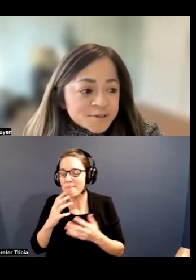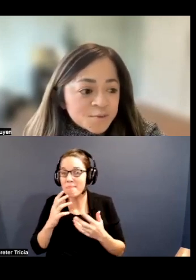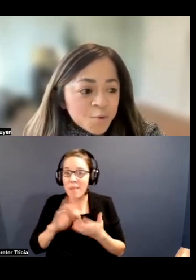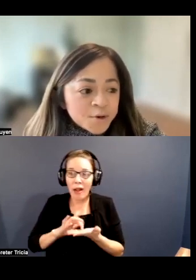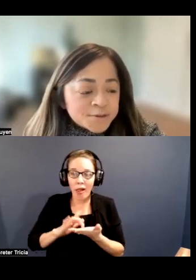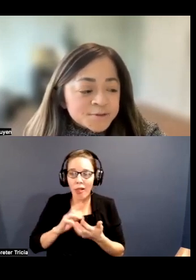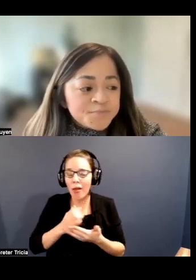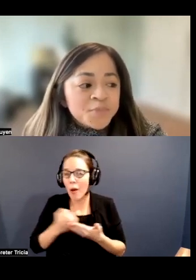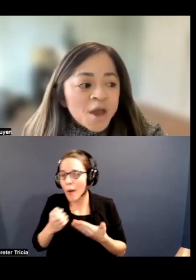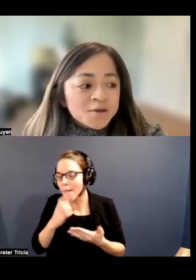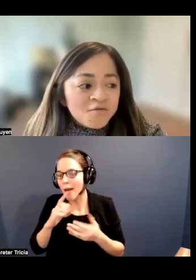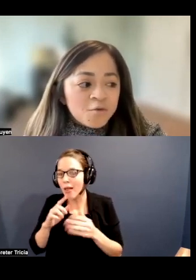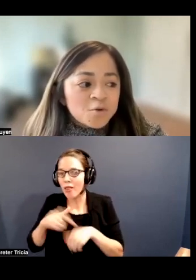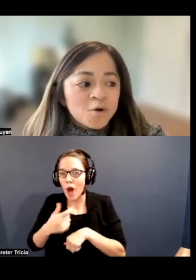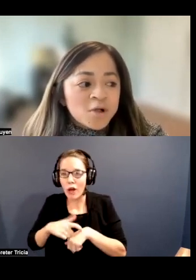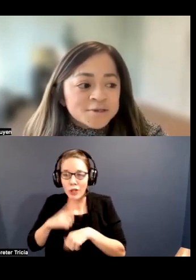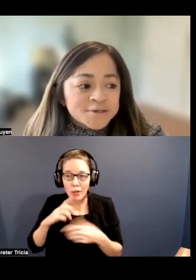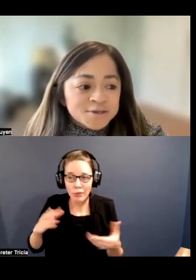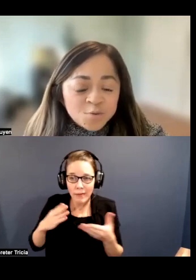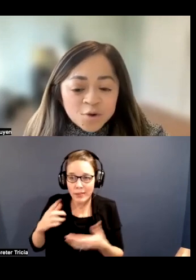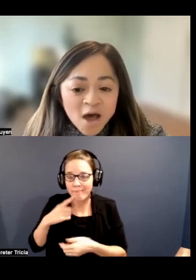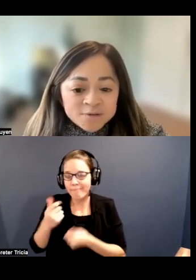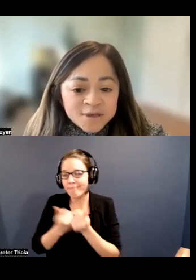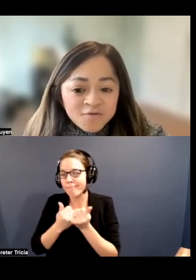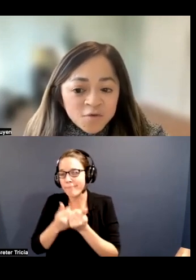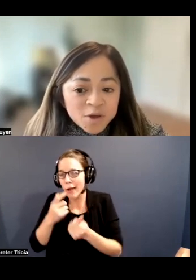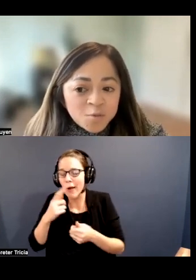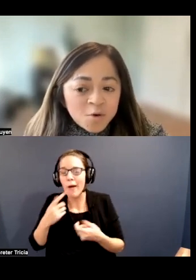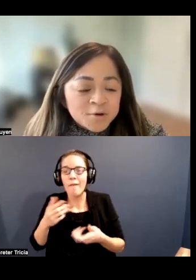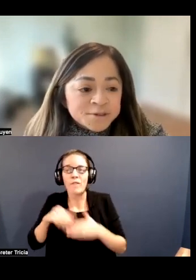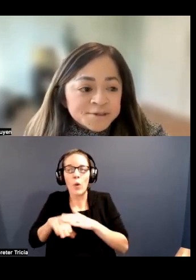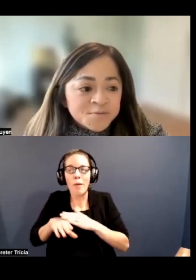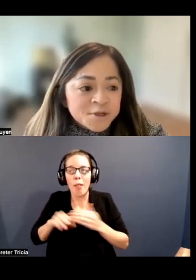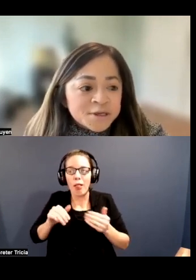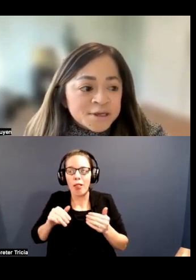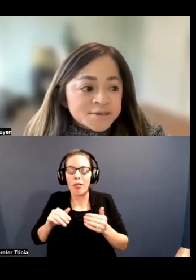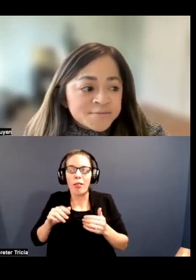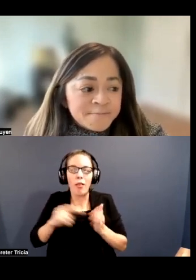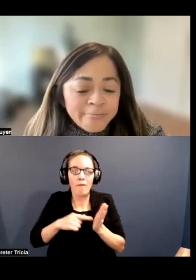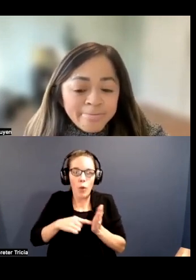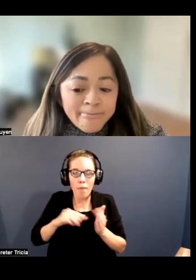and supports, and affordable accessible housing for people with disabilities.